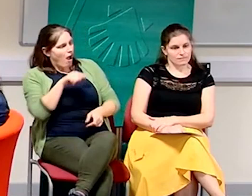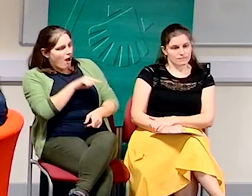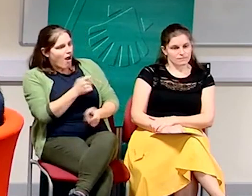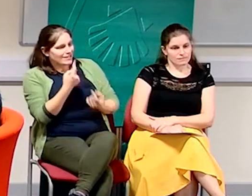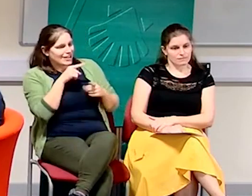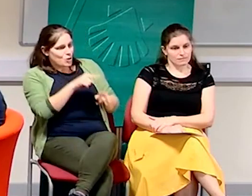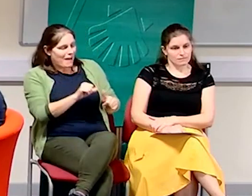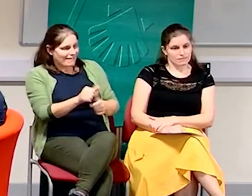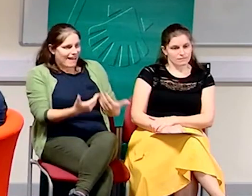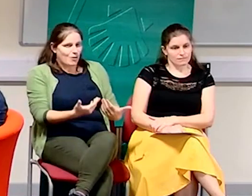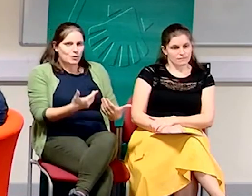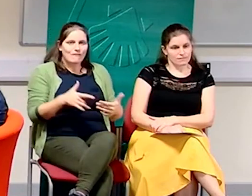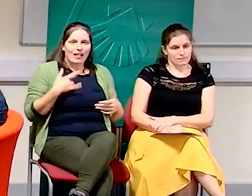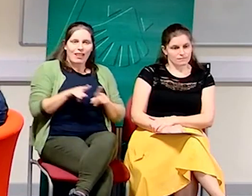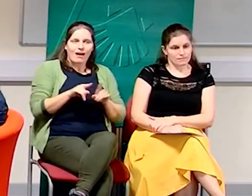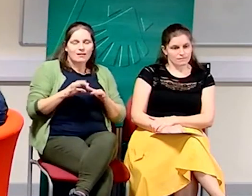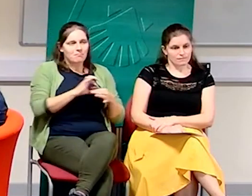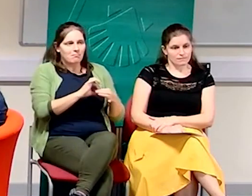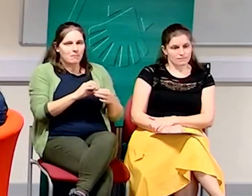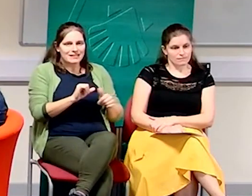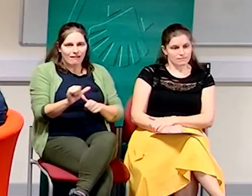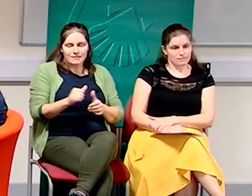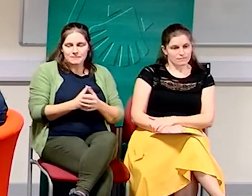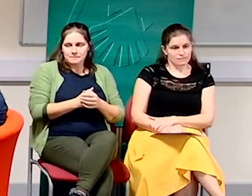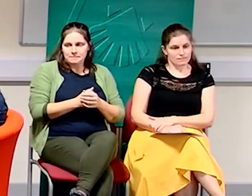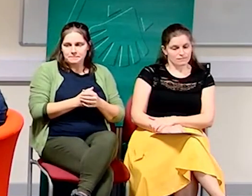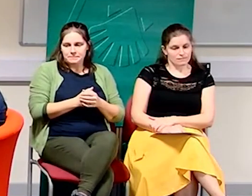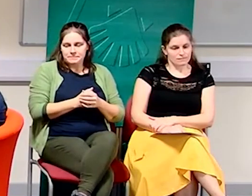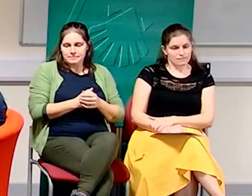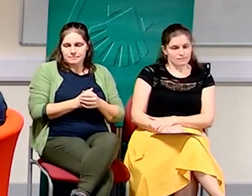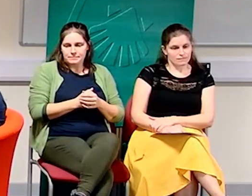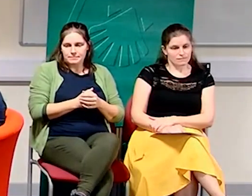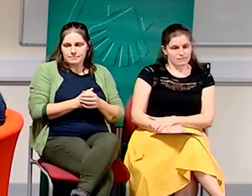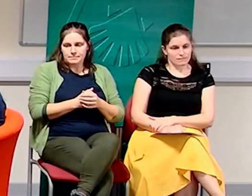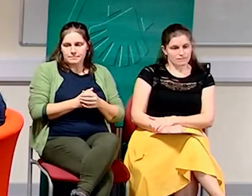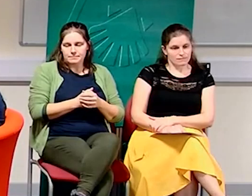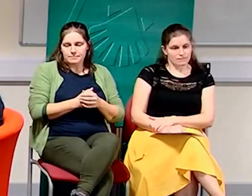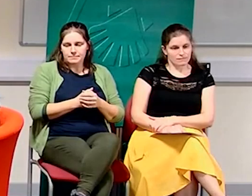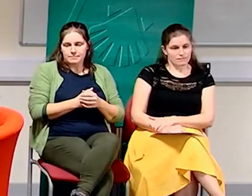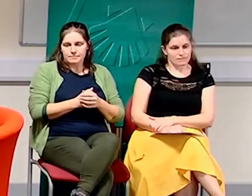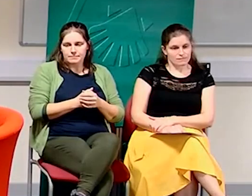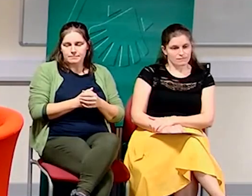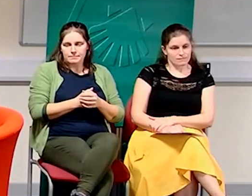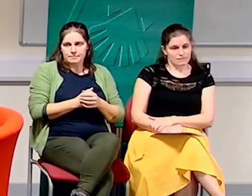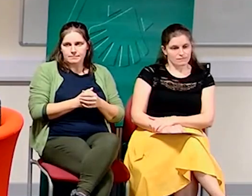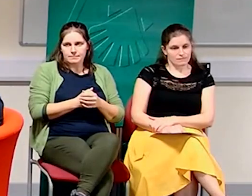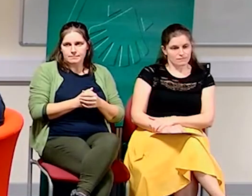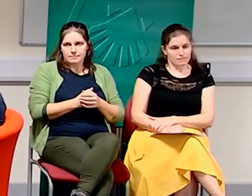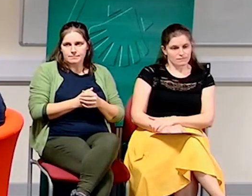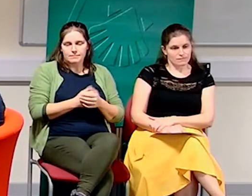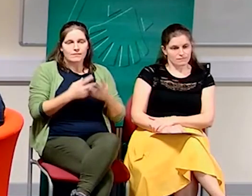reasons that have to do with um disability um uh what we also saw in this data that we collected